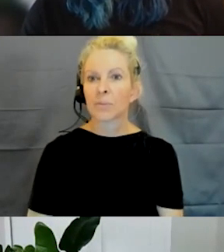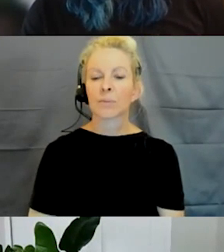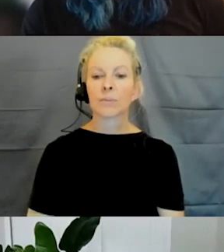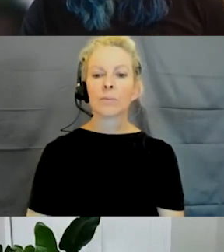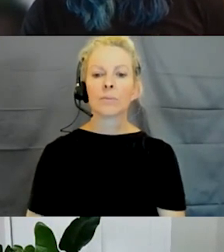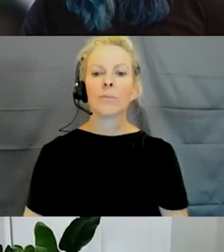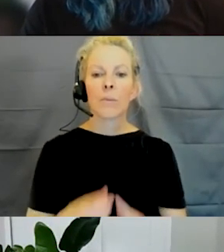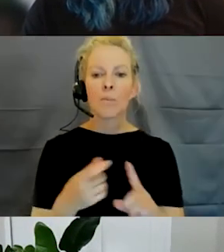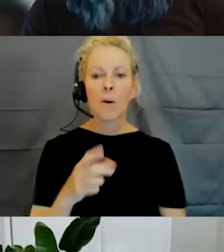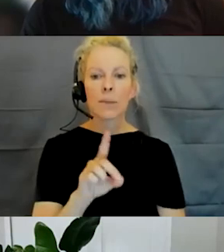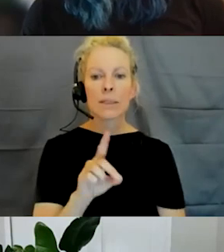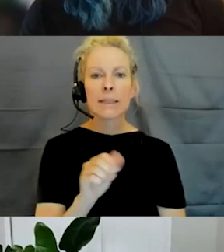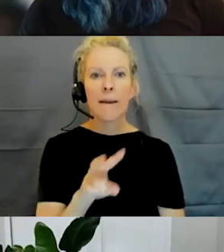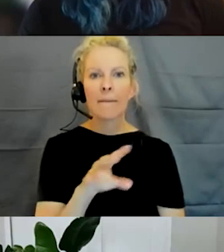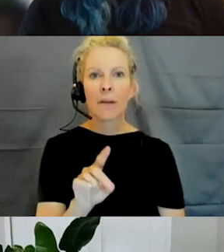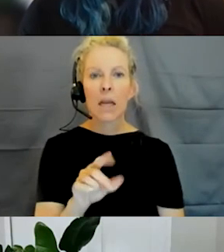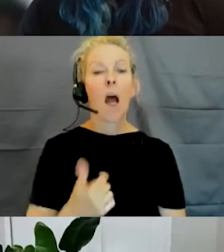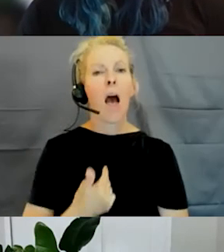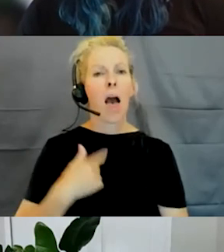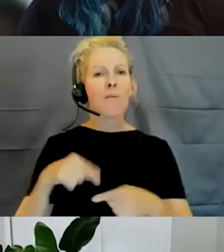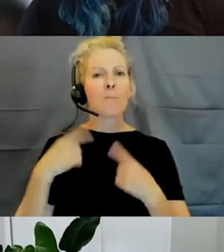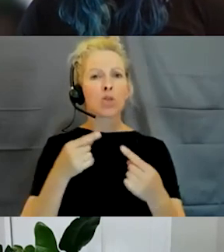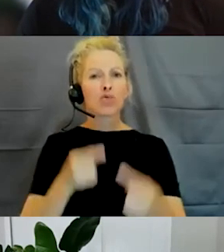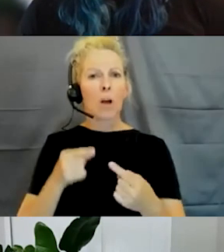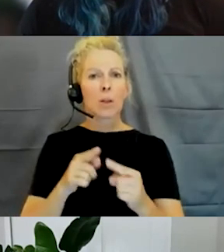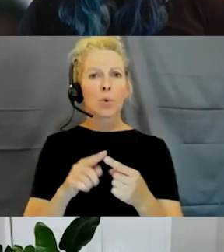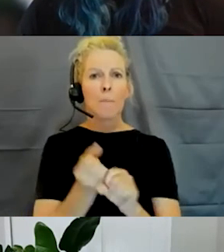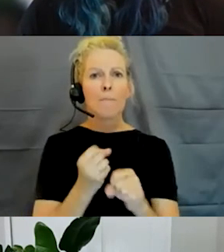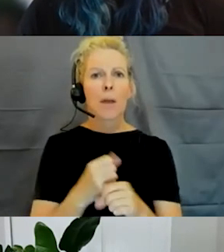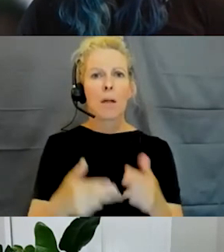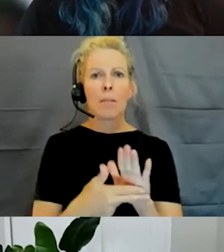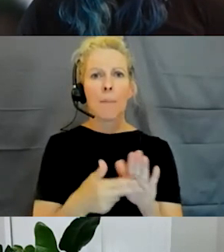David, I've been struggling to make the label to input connections when the input is contained in